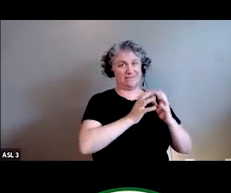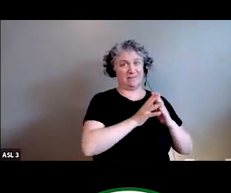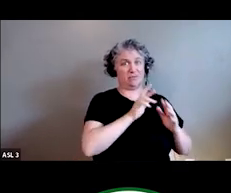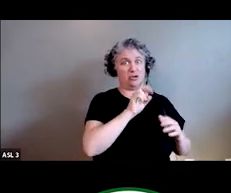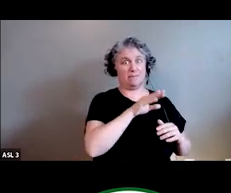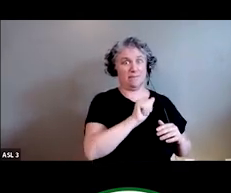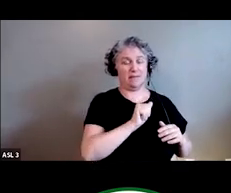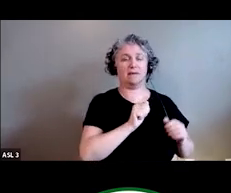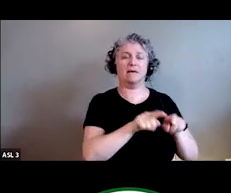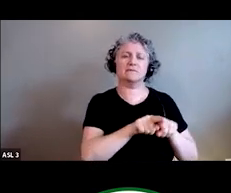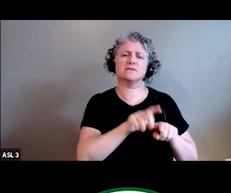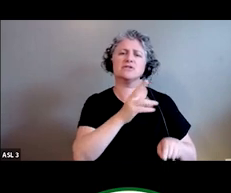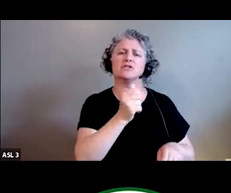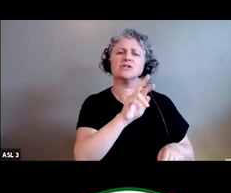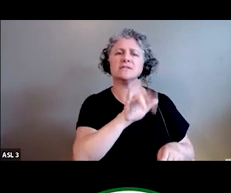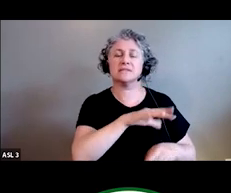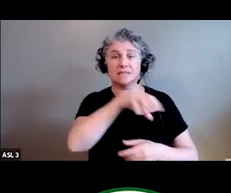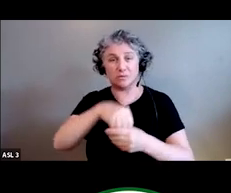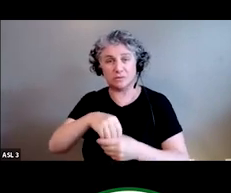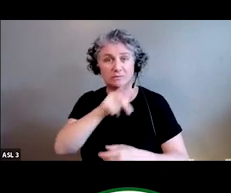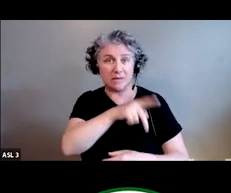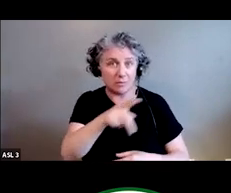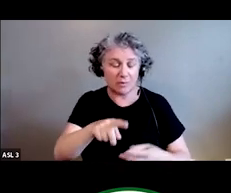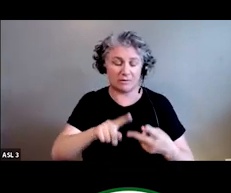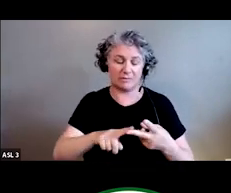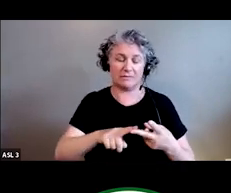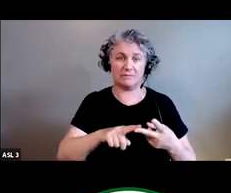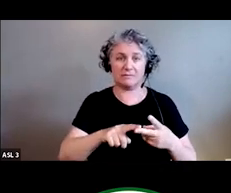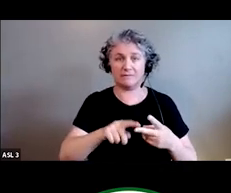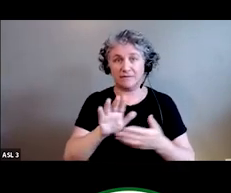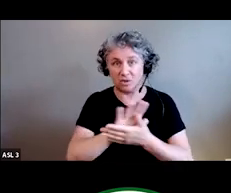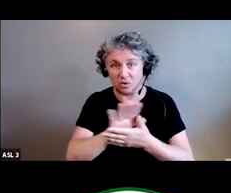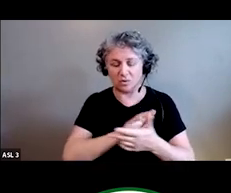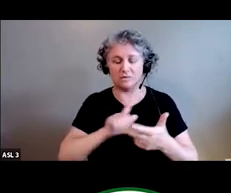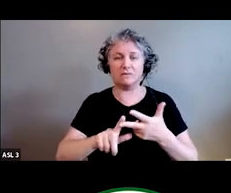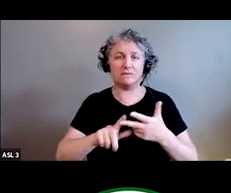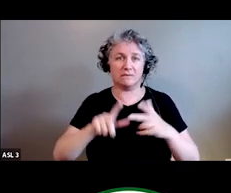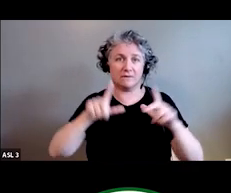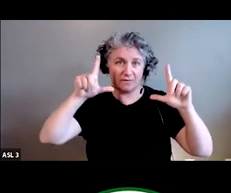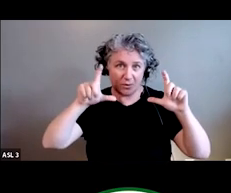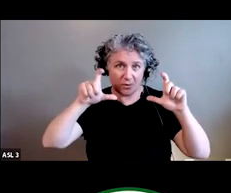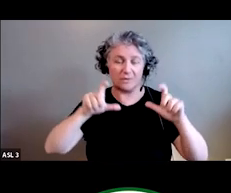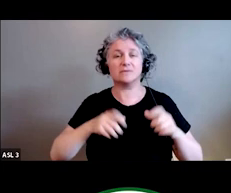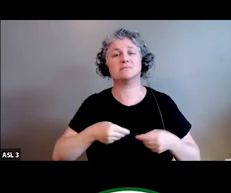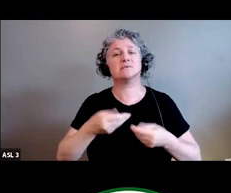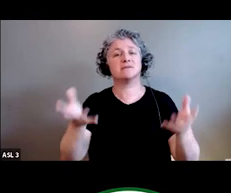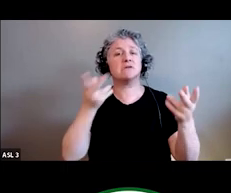that add variety and some context to the present patient. So let's begin.